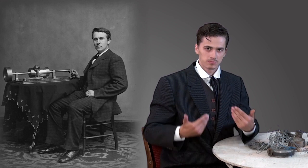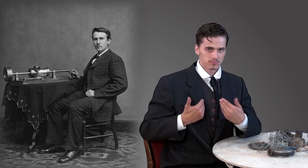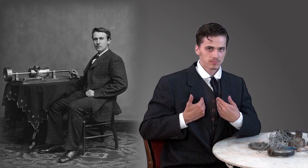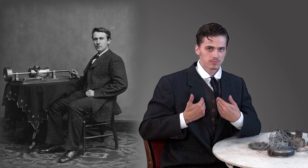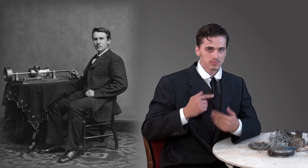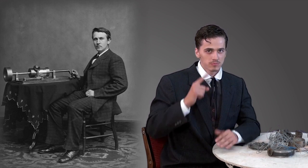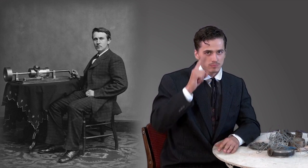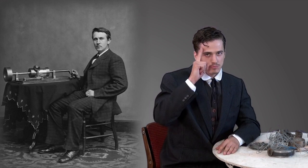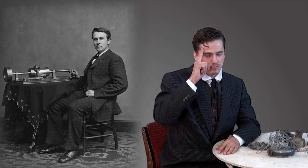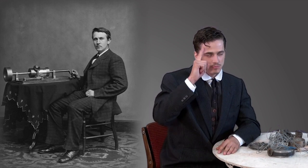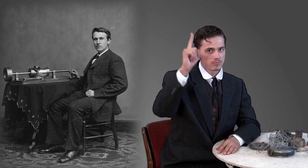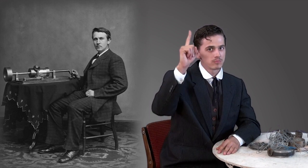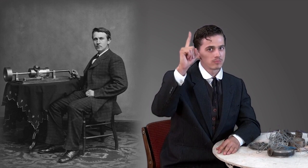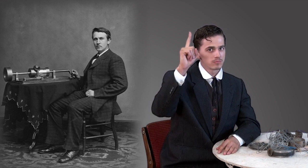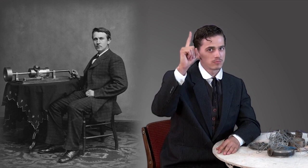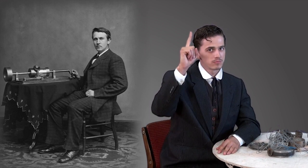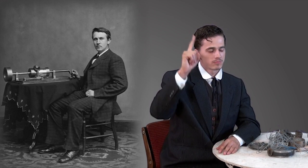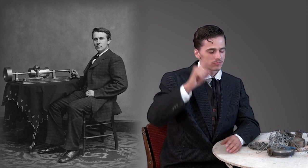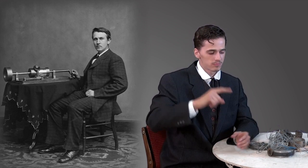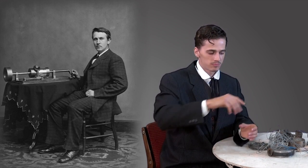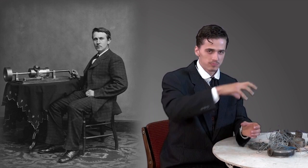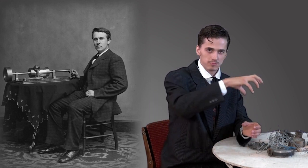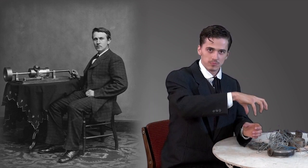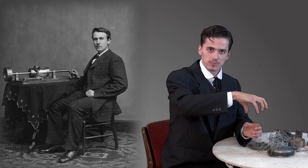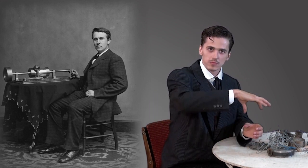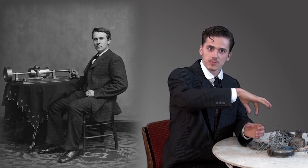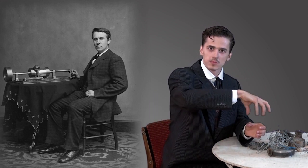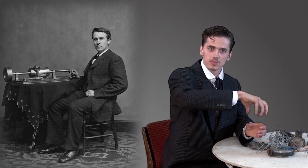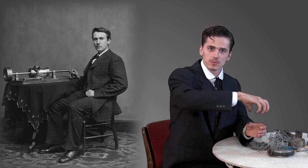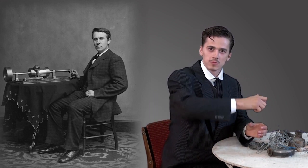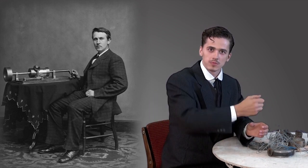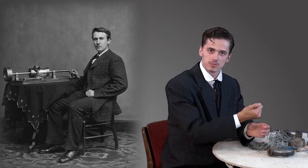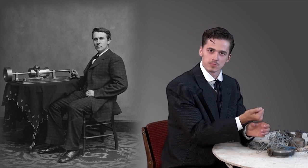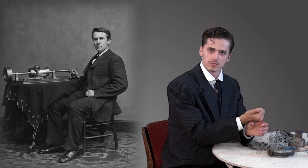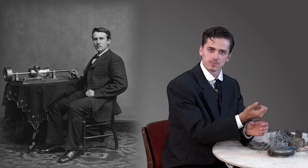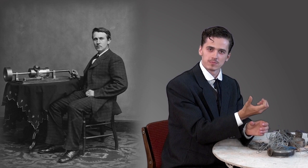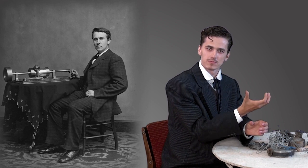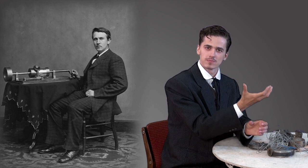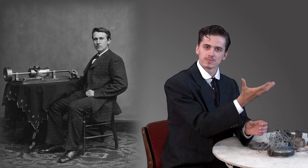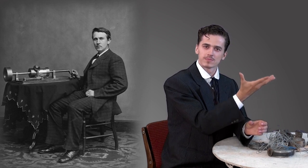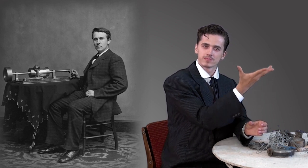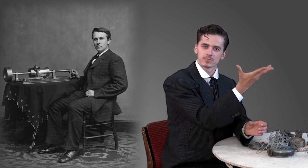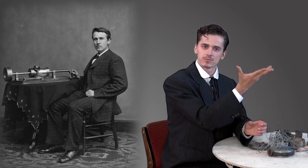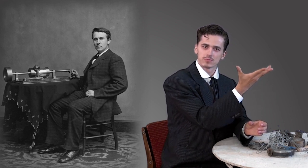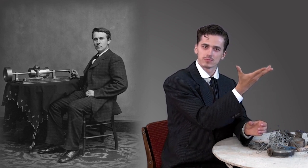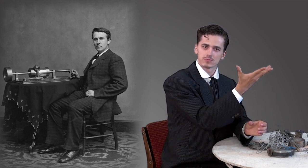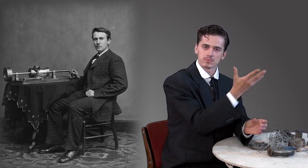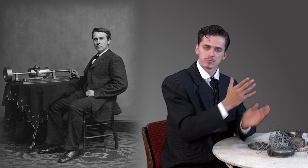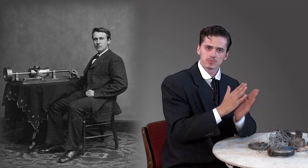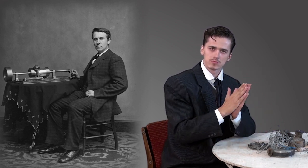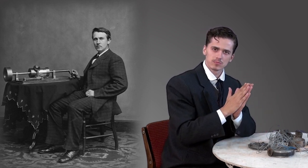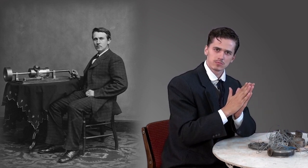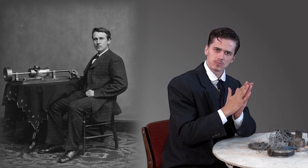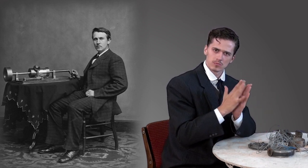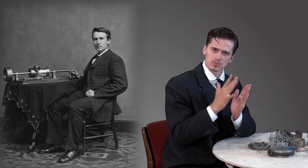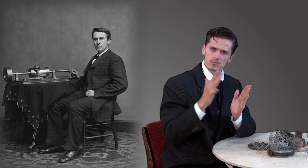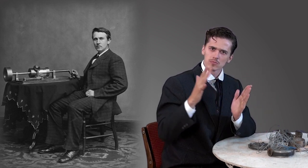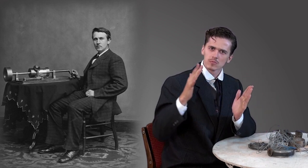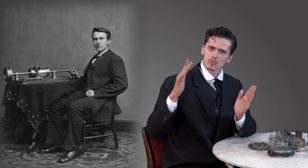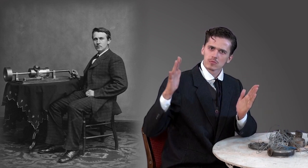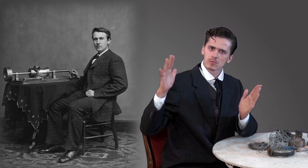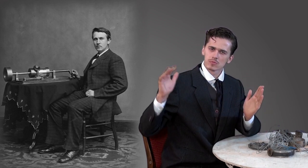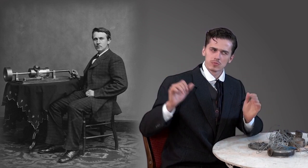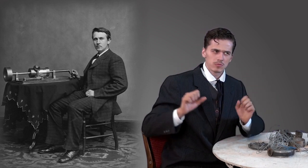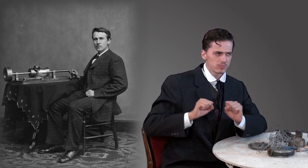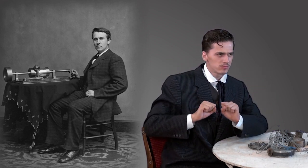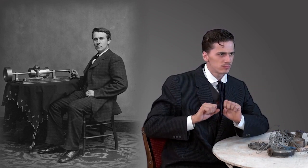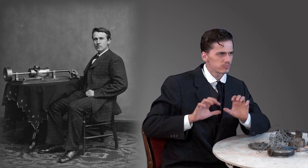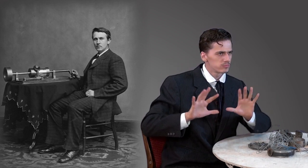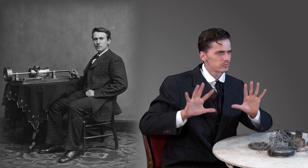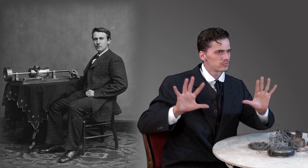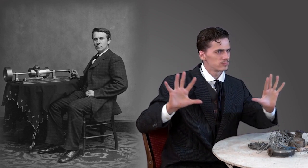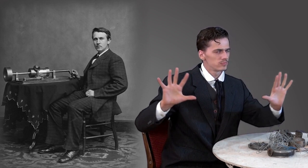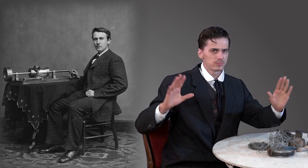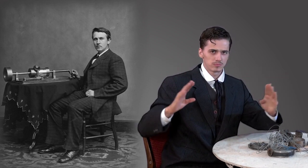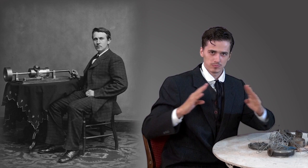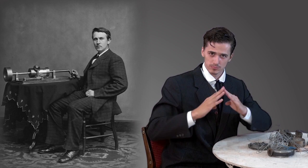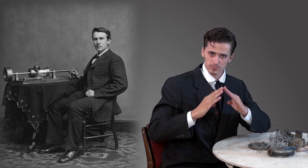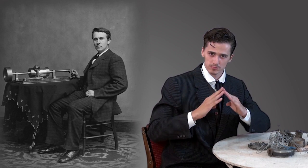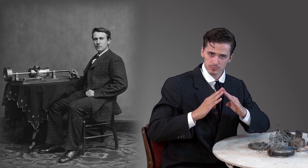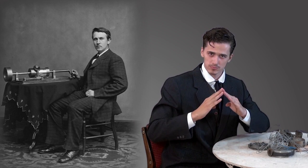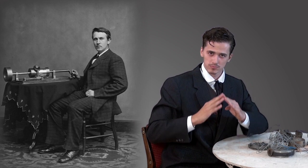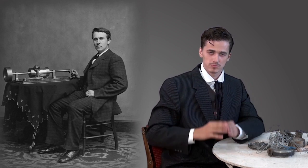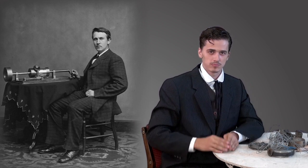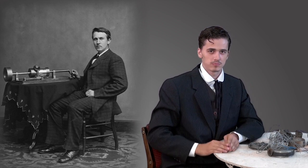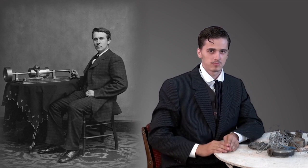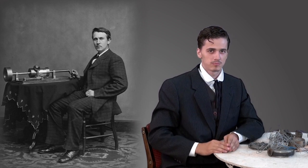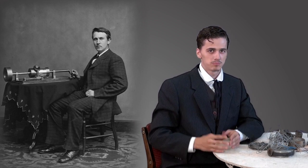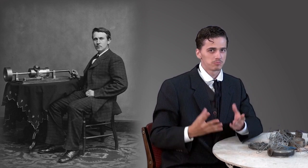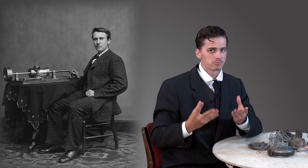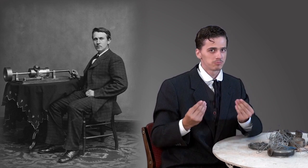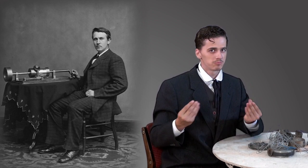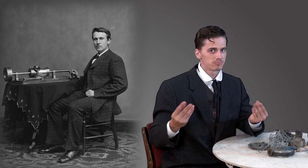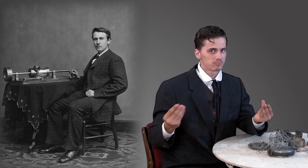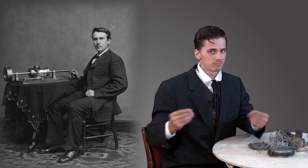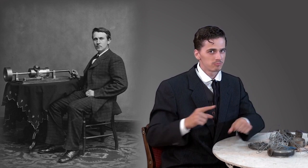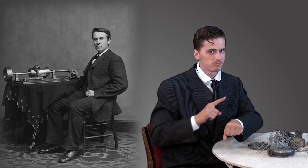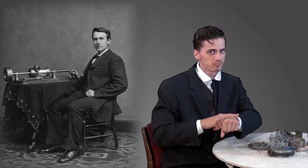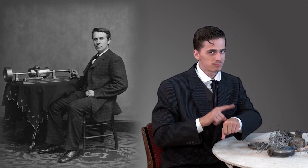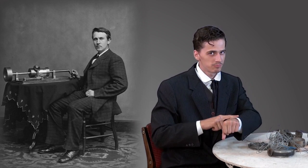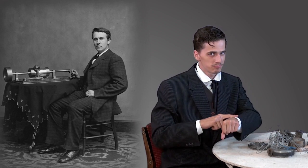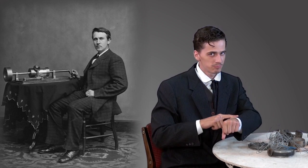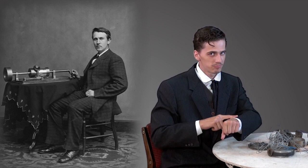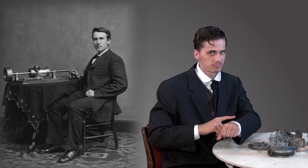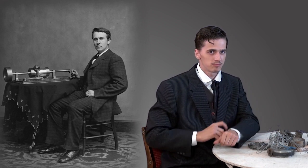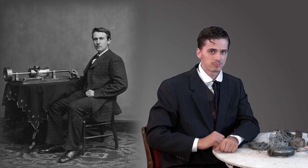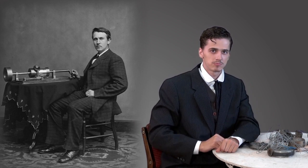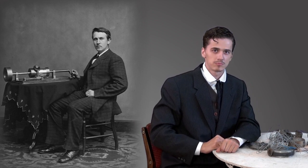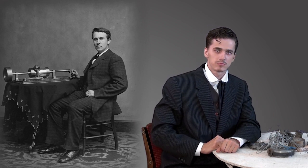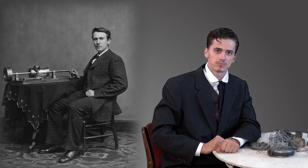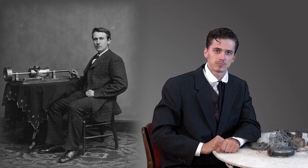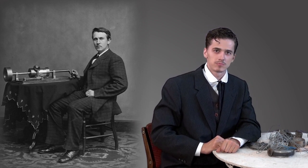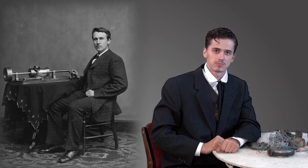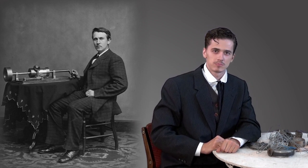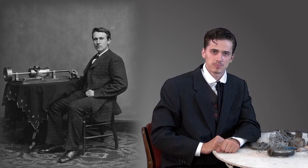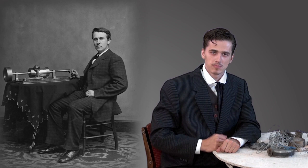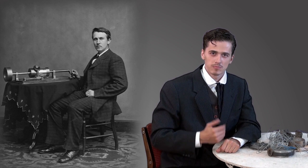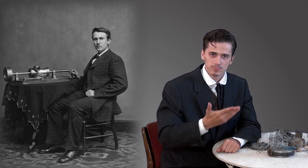I invented the incandescent bulb which burned long enough to light a home for many hours.